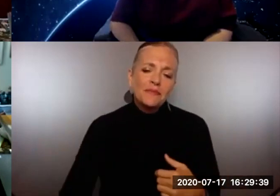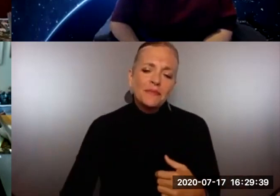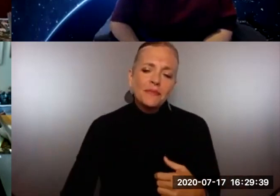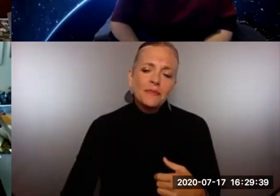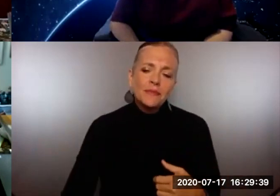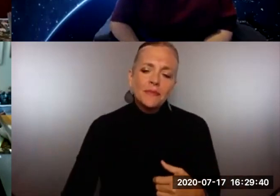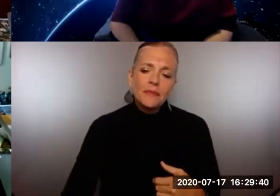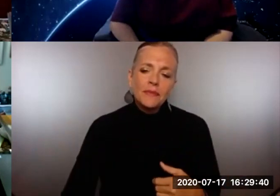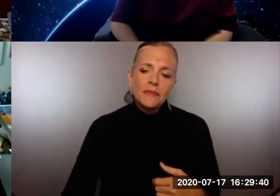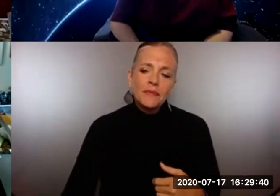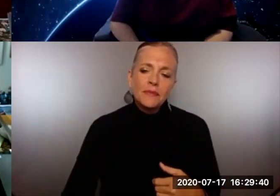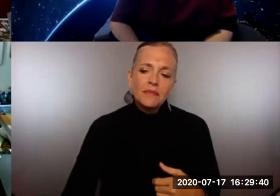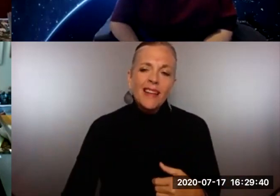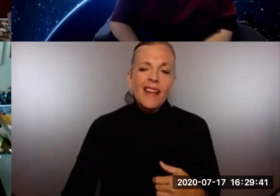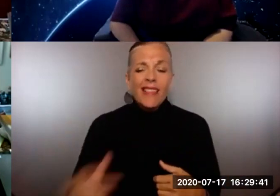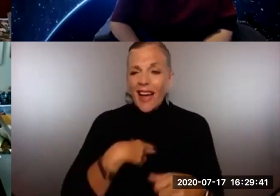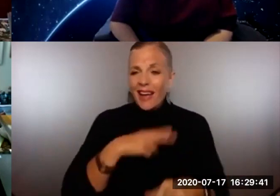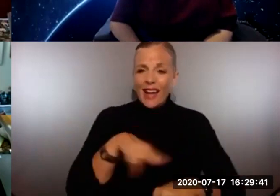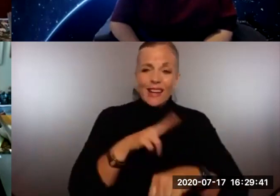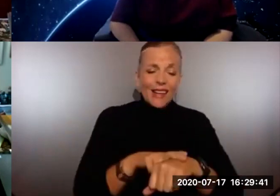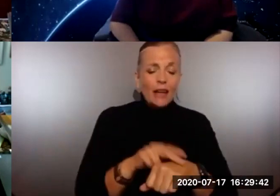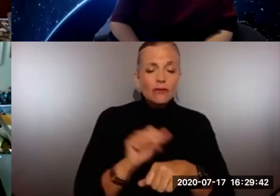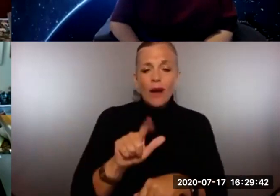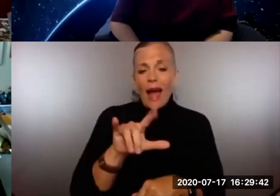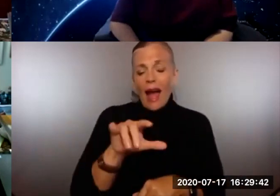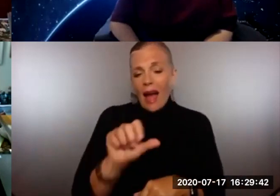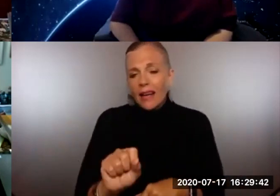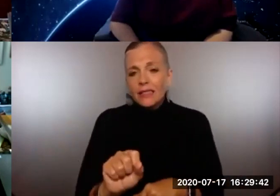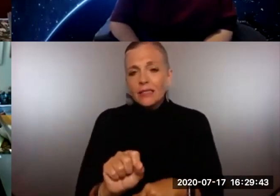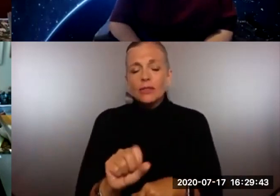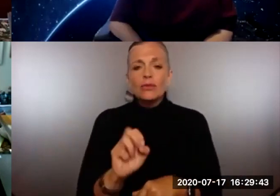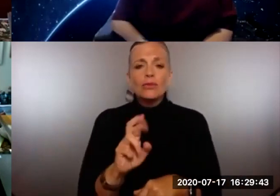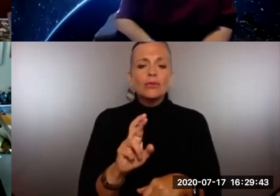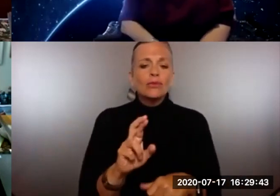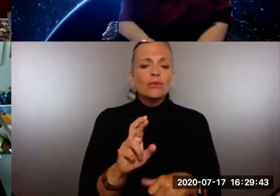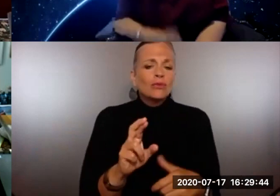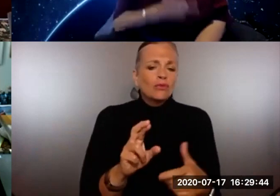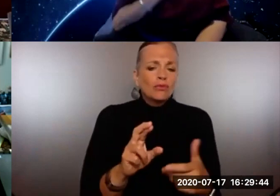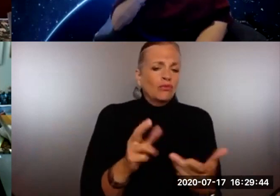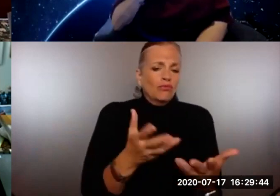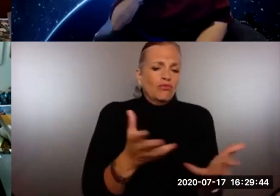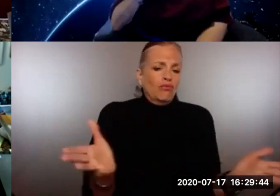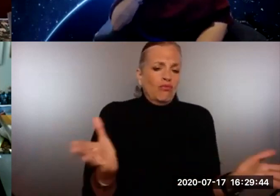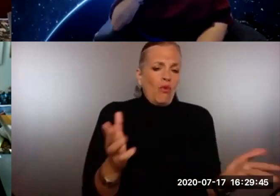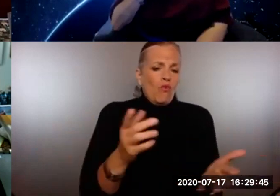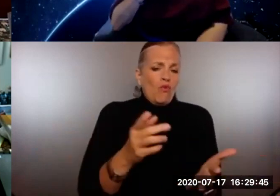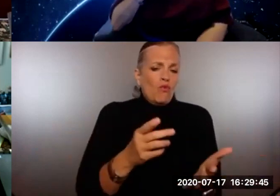or potential allies for the AAC community for this collaboration cooperation in this fight